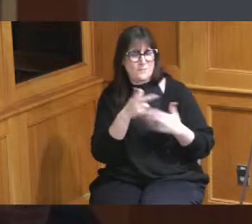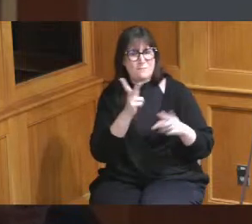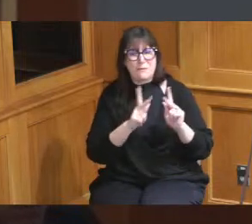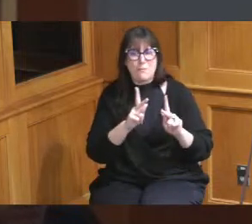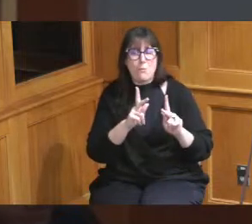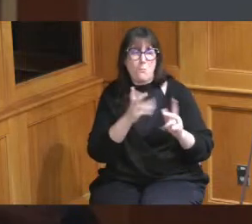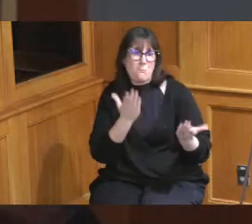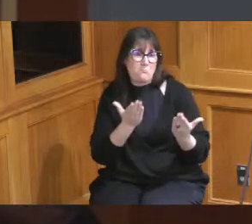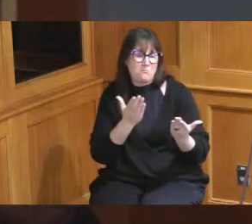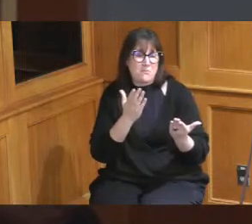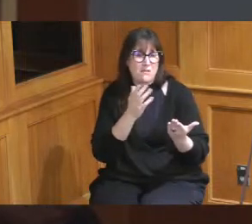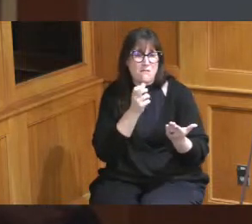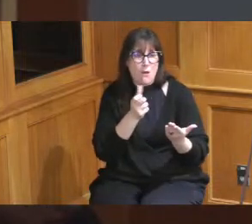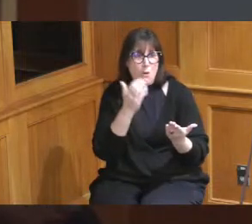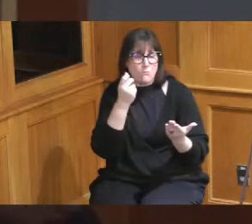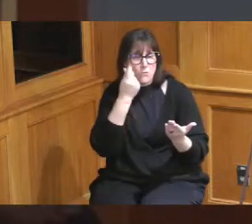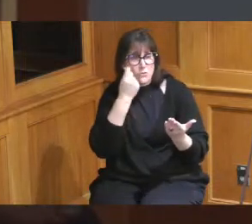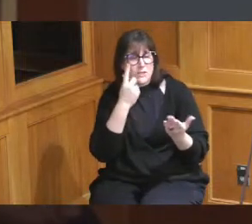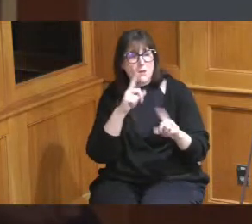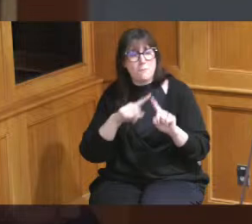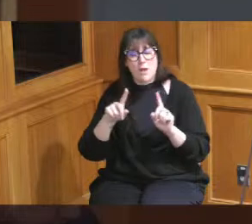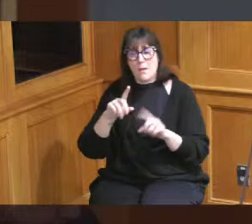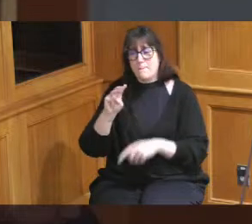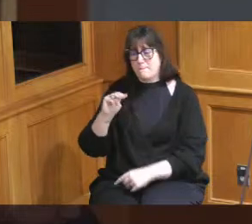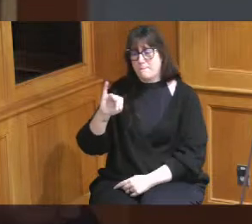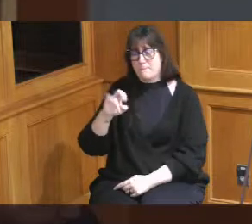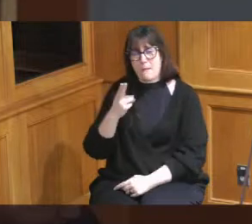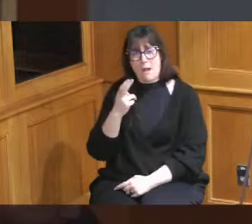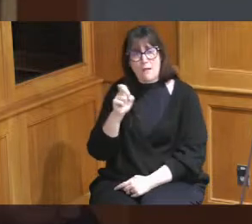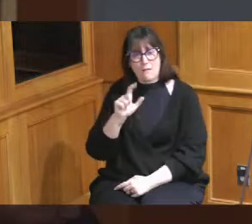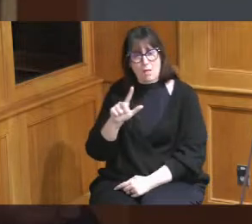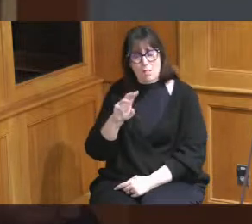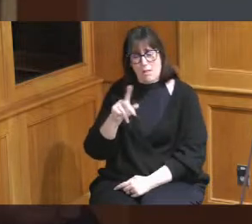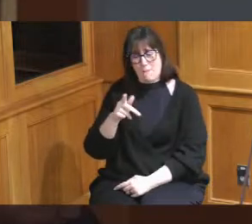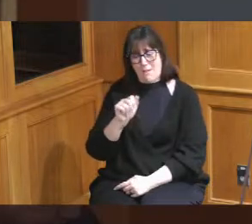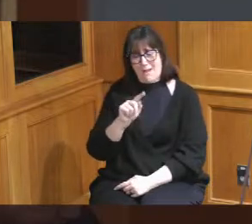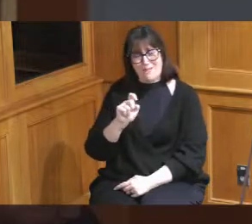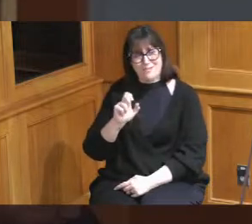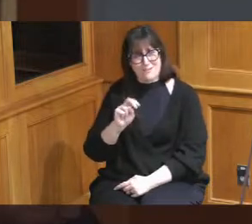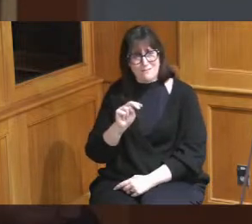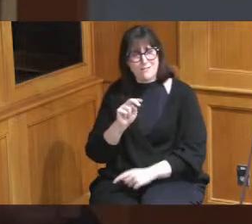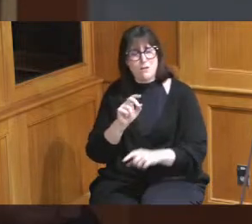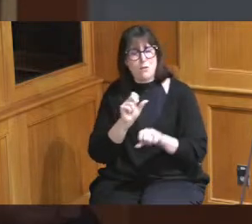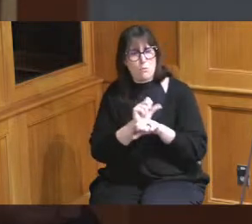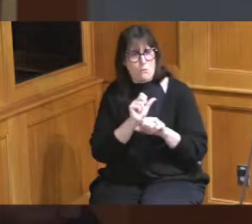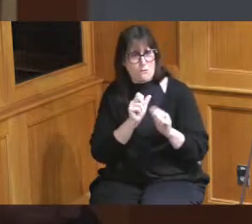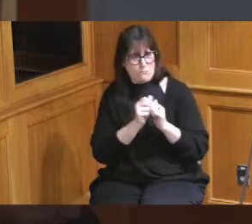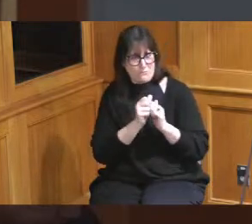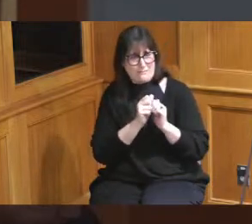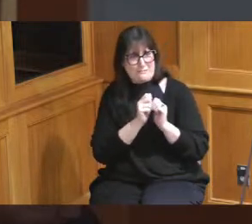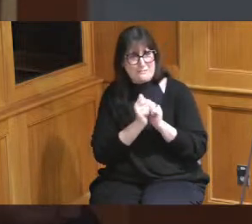what in working with Michael Patton what Michael generally does is what's the issue what programs